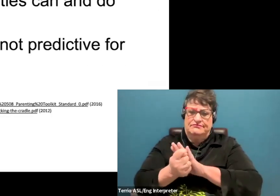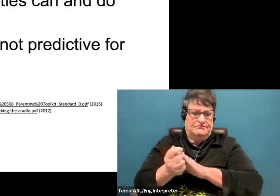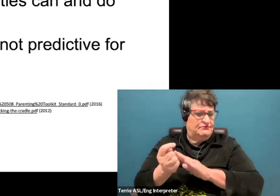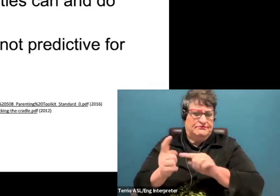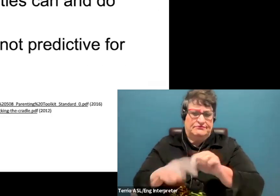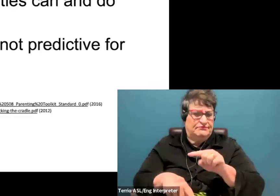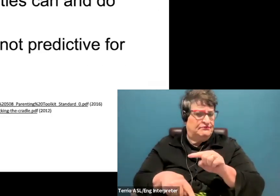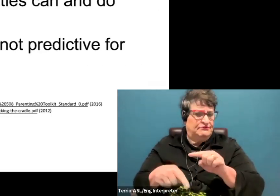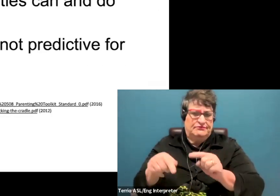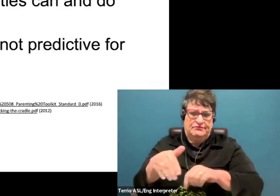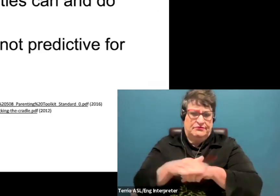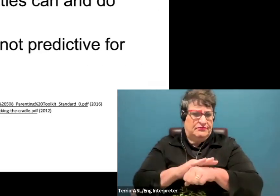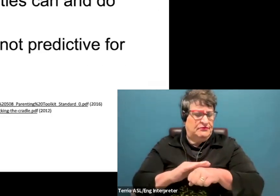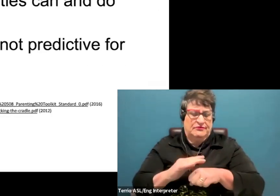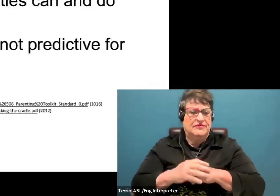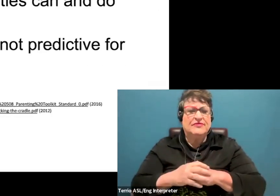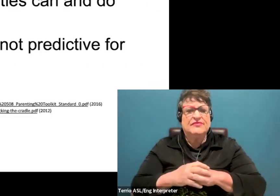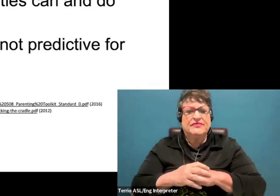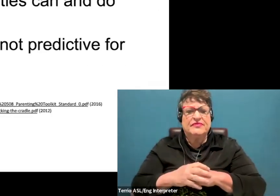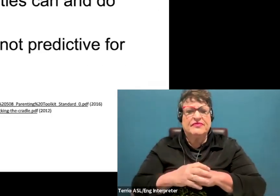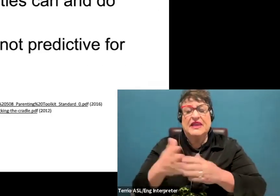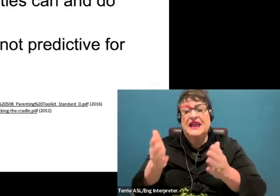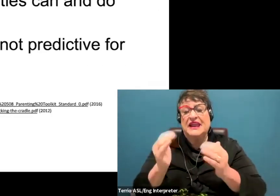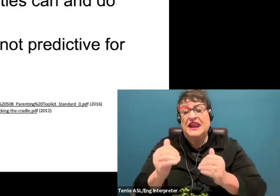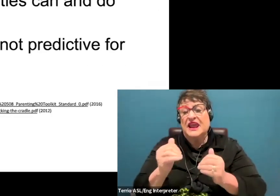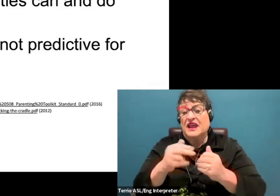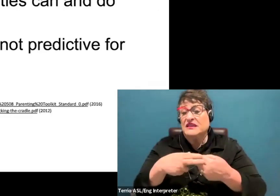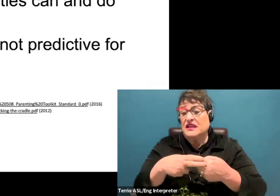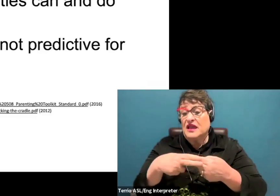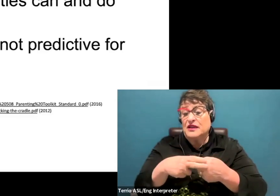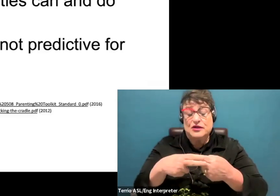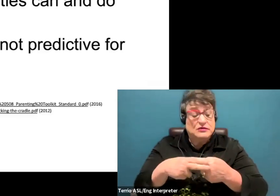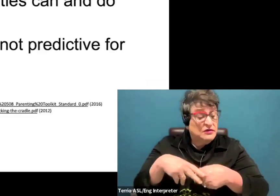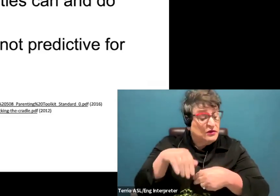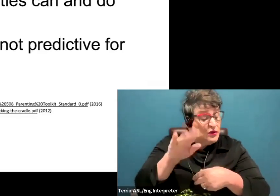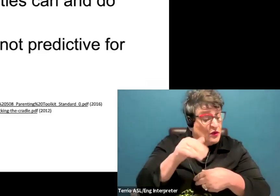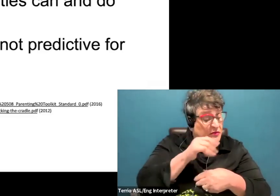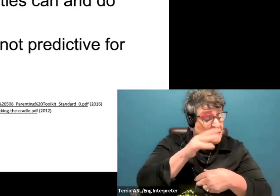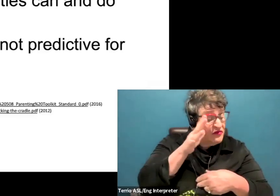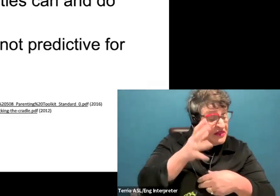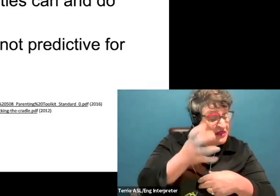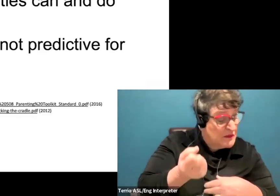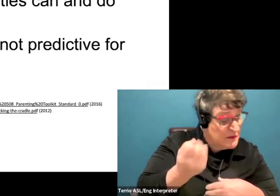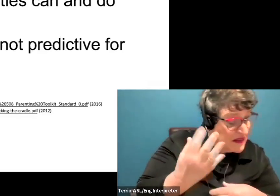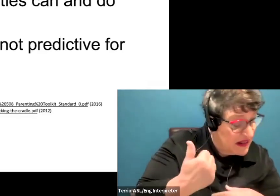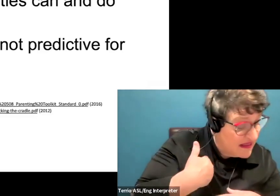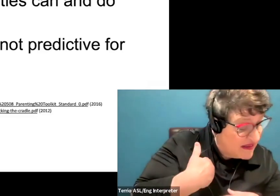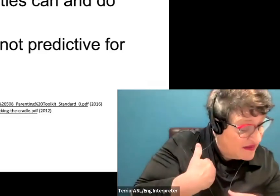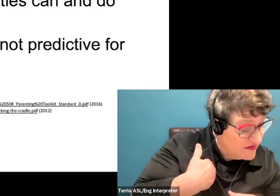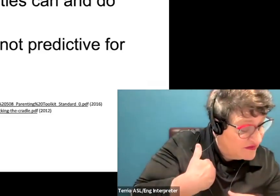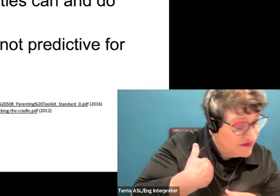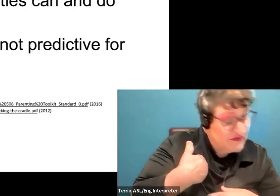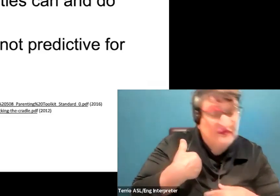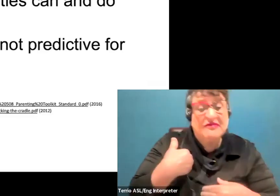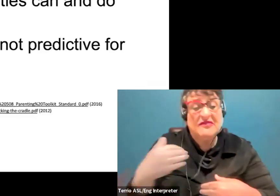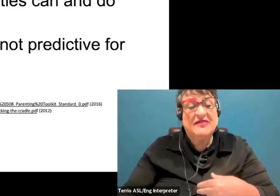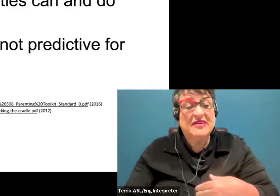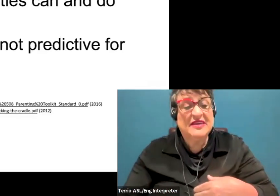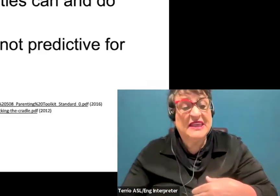So how many of your parents have disabilities? You know, if we look nationally,